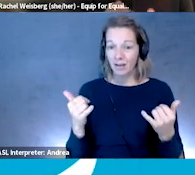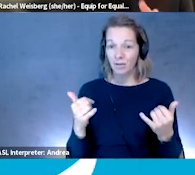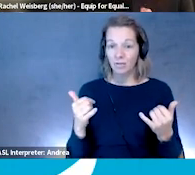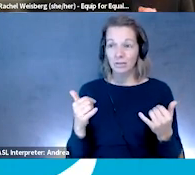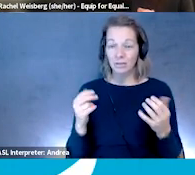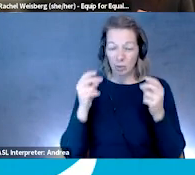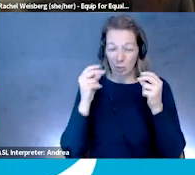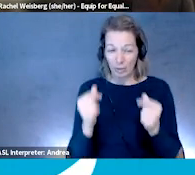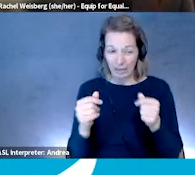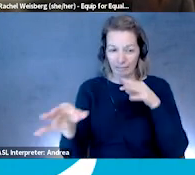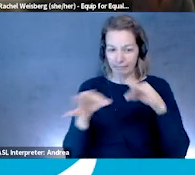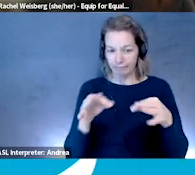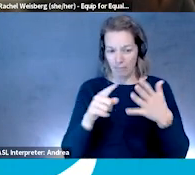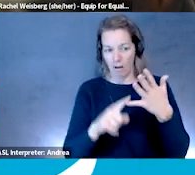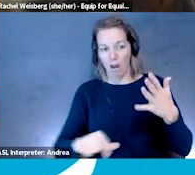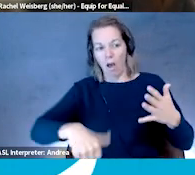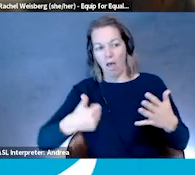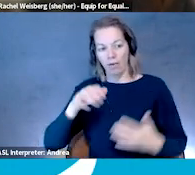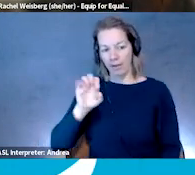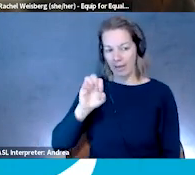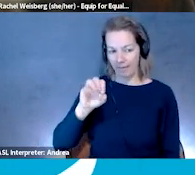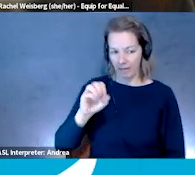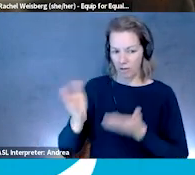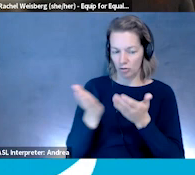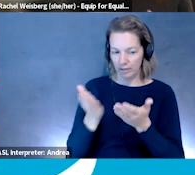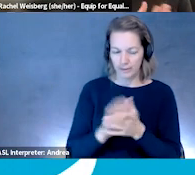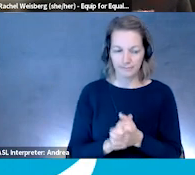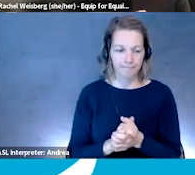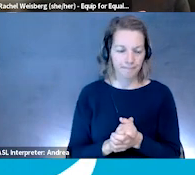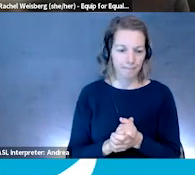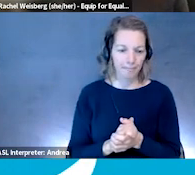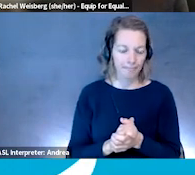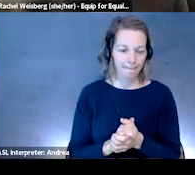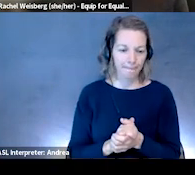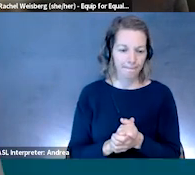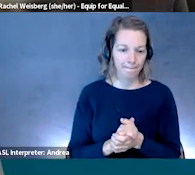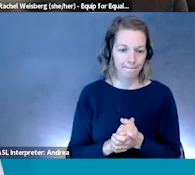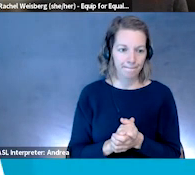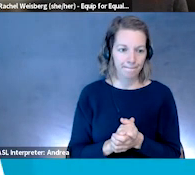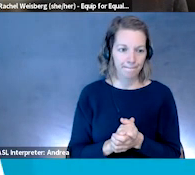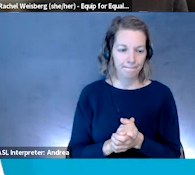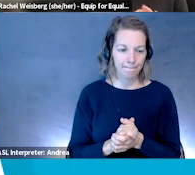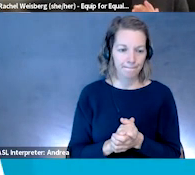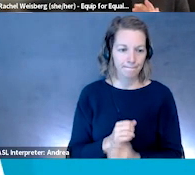YOUR QUESTIONS. IF YOU HAVE MORE KEEP THEM COMING. >> I WANTED TO TAKE A MOMENT TO HAVE YOU ALL AND